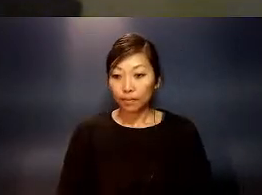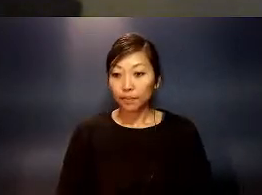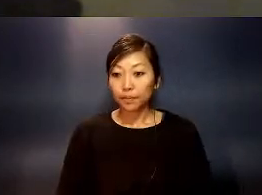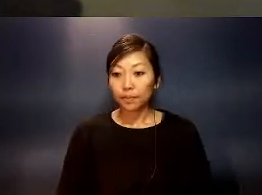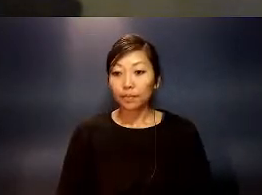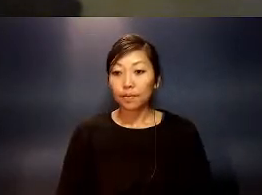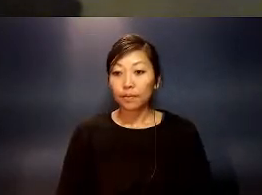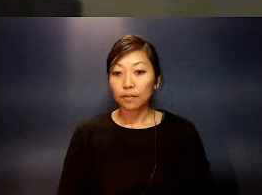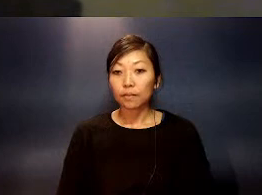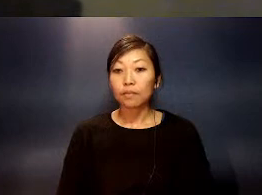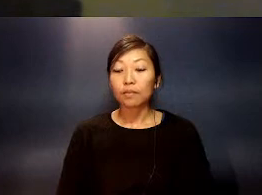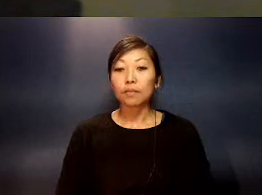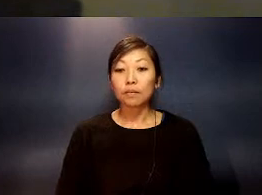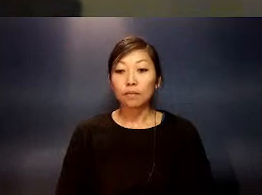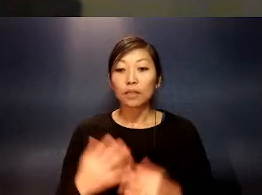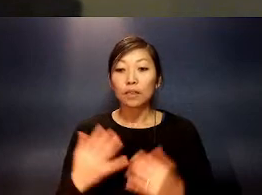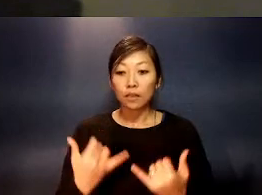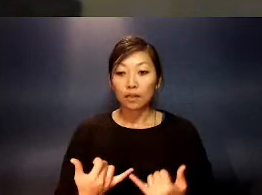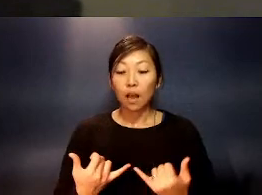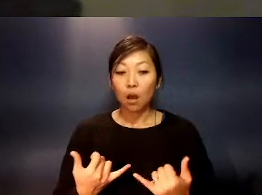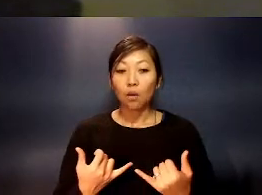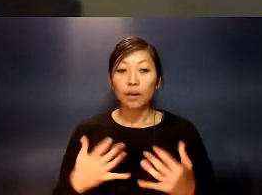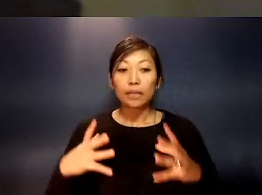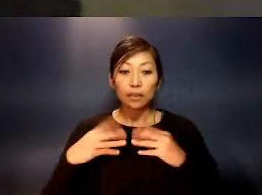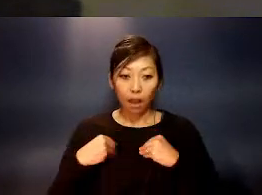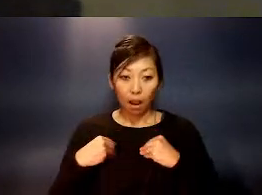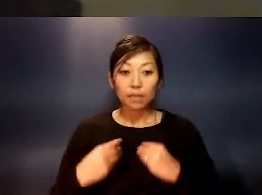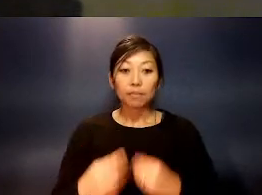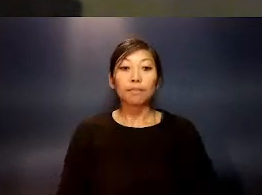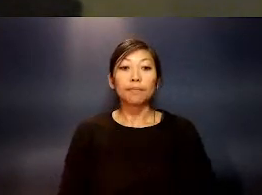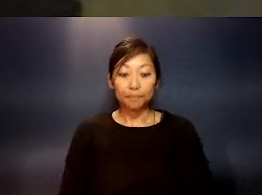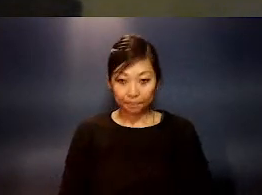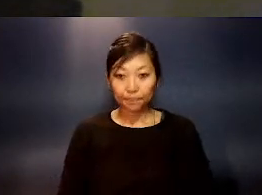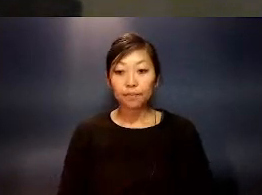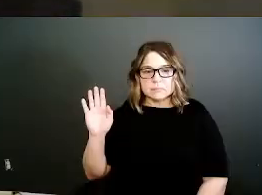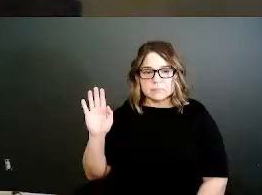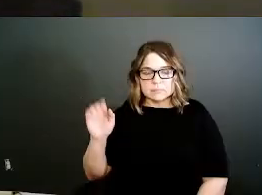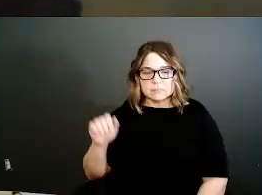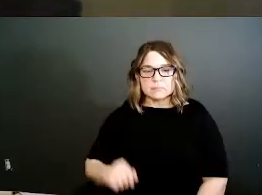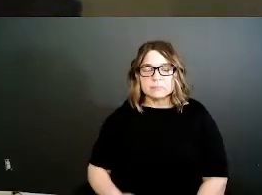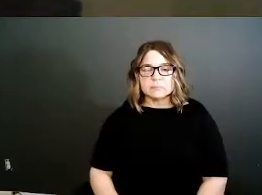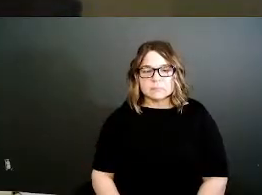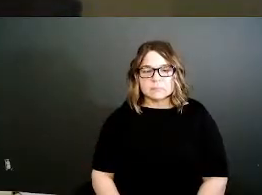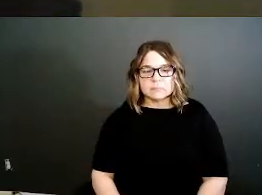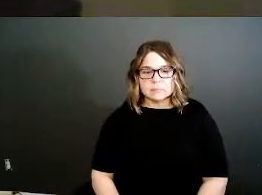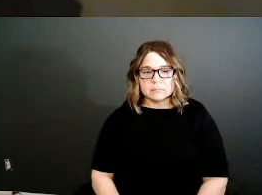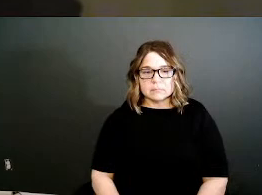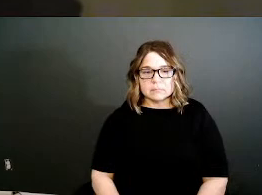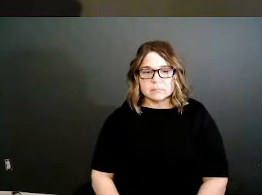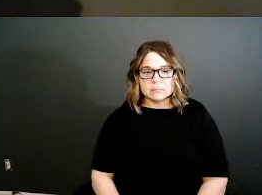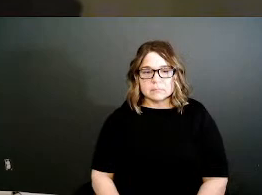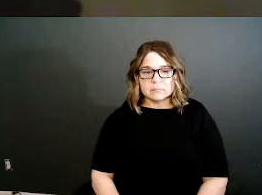WHICH ARE REFLECTED IN ITEMS 4 THROUGH 6. SO EACH OF THESE ACTIONS REQUESTS THAT THE BOARD OF ESTIMATE AND TAXATION AUTHORIZE THE CITY TO INCUR